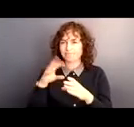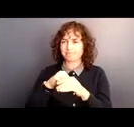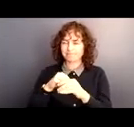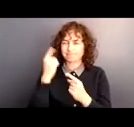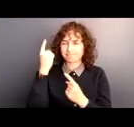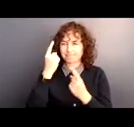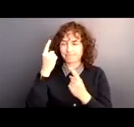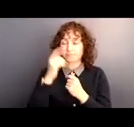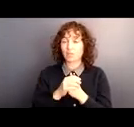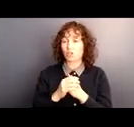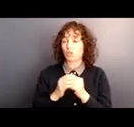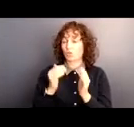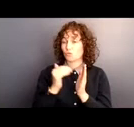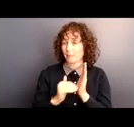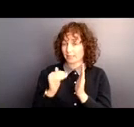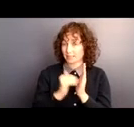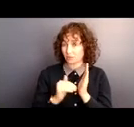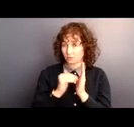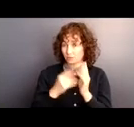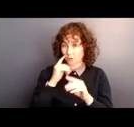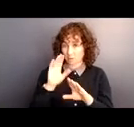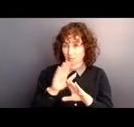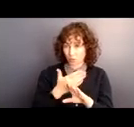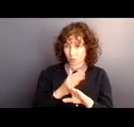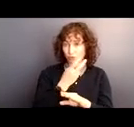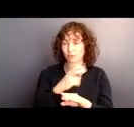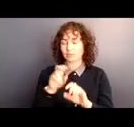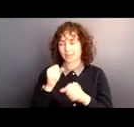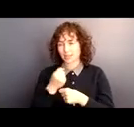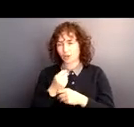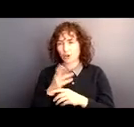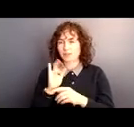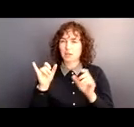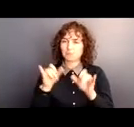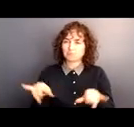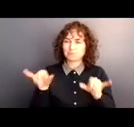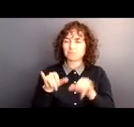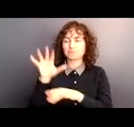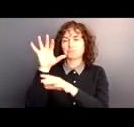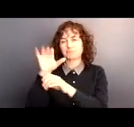Repetition of a musical transition can create a sense of a ritual in a day schedule,